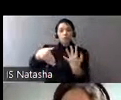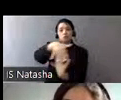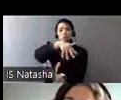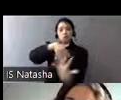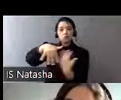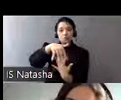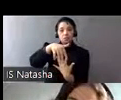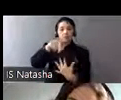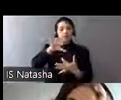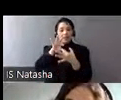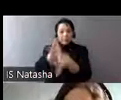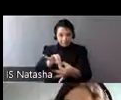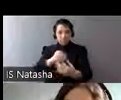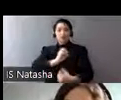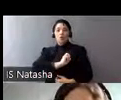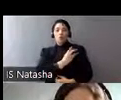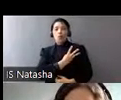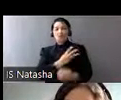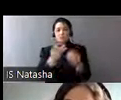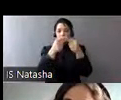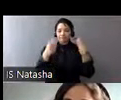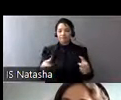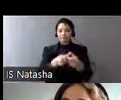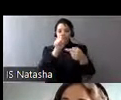set group or any other type of functional questions.